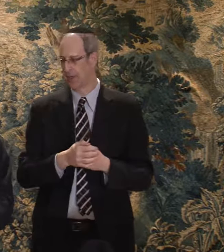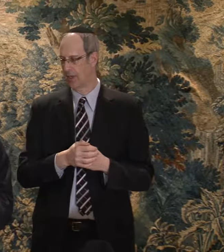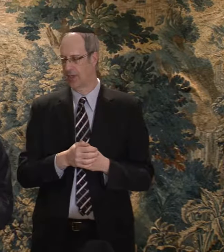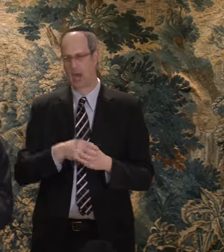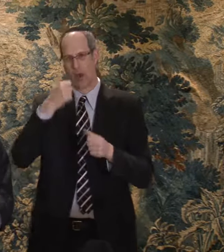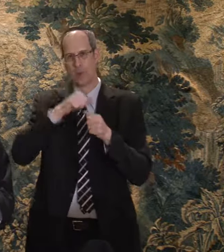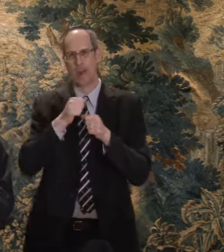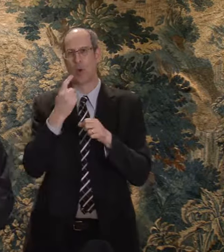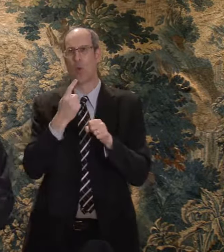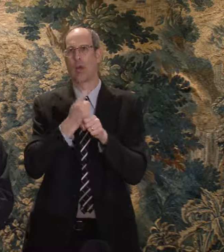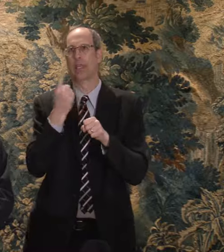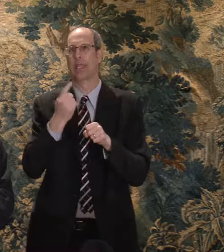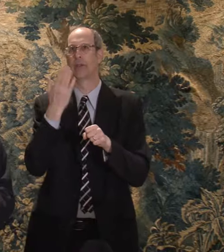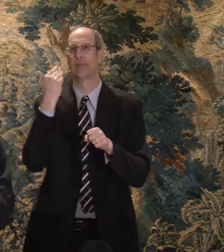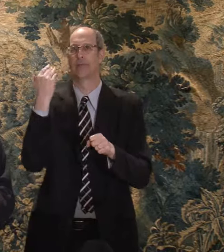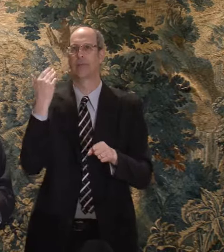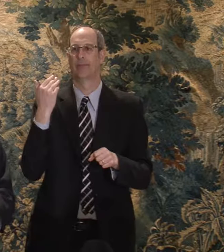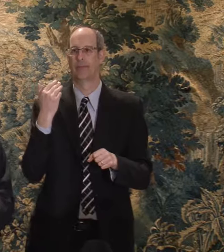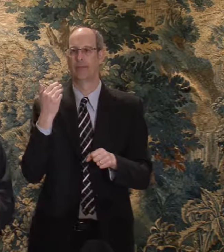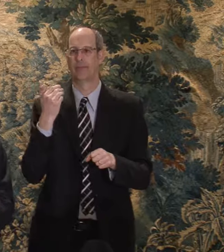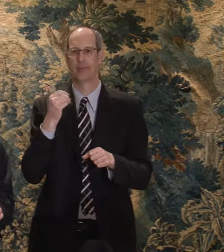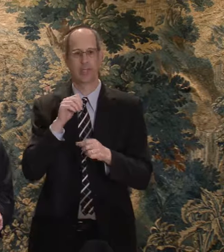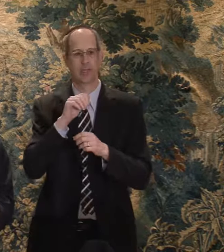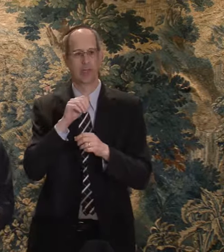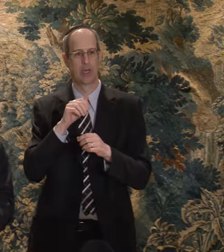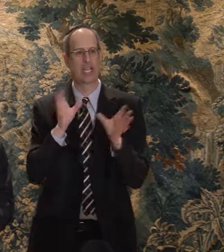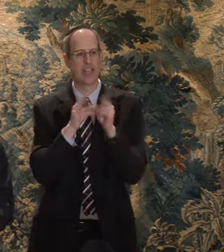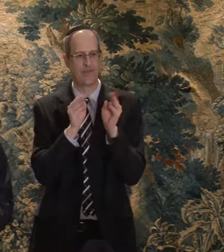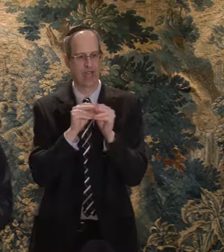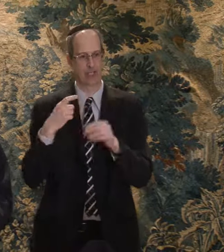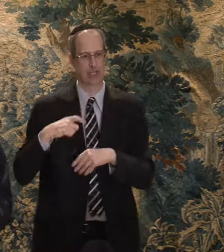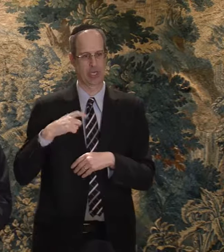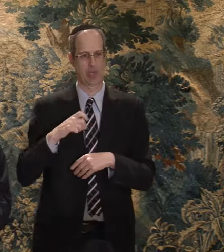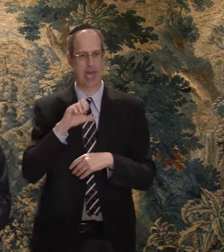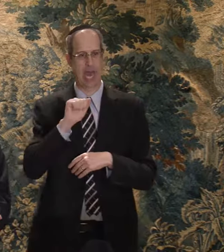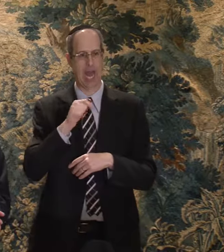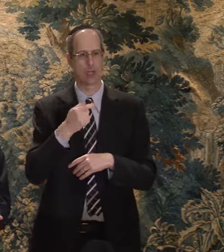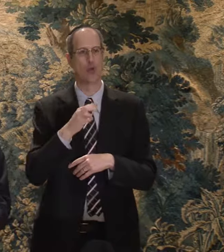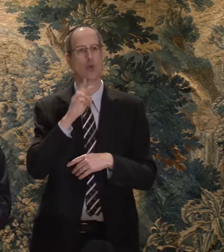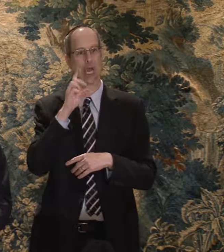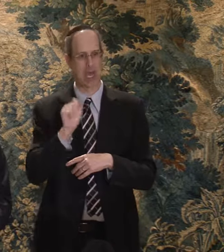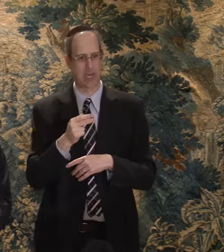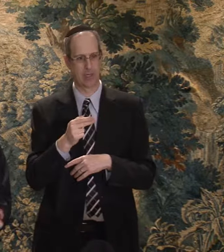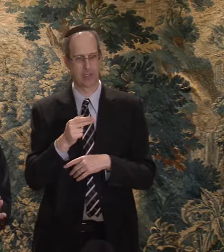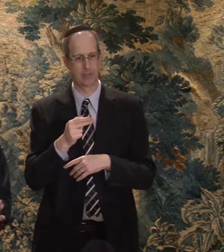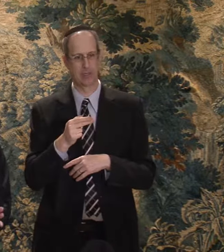one year and a good a convention Hanoi errantry dietary I came to be the guest